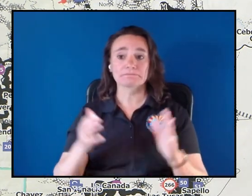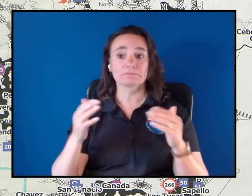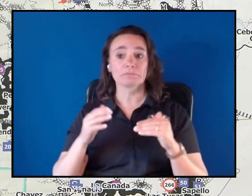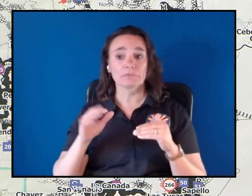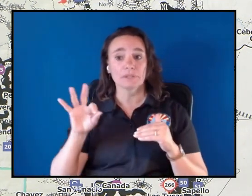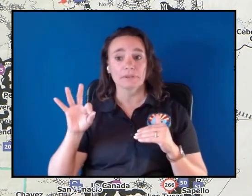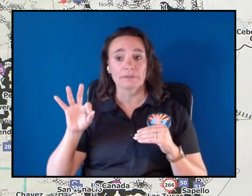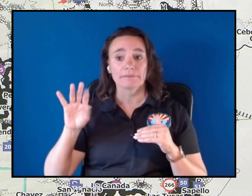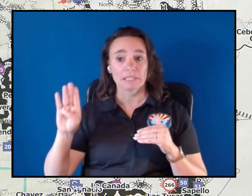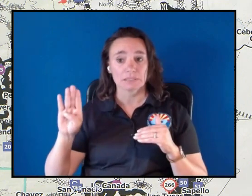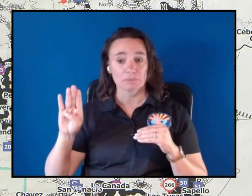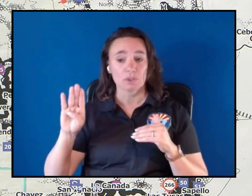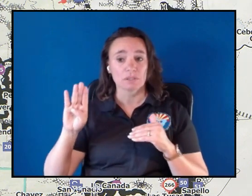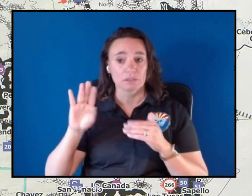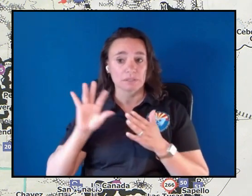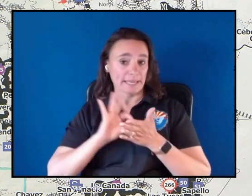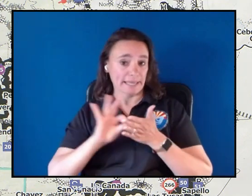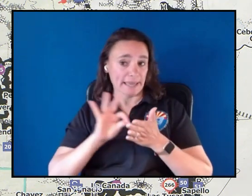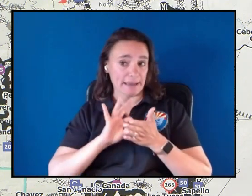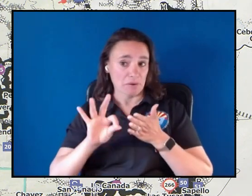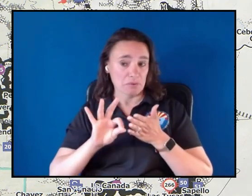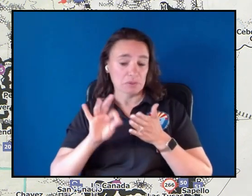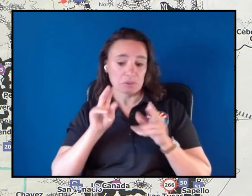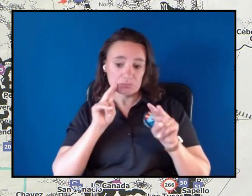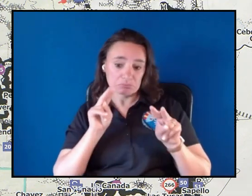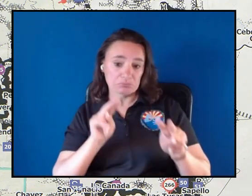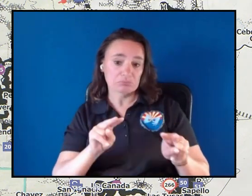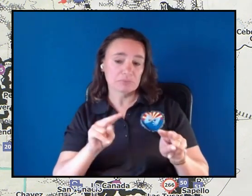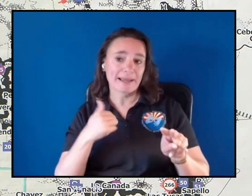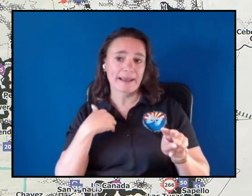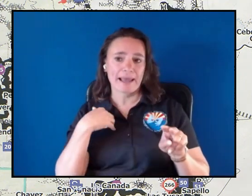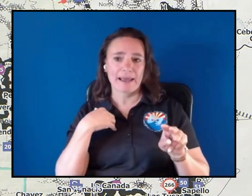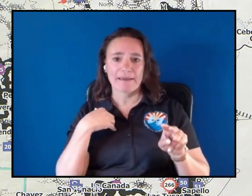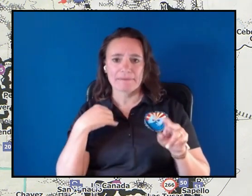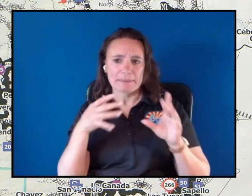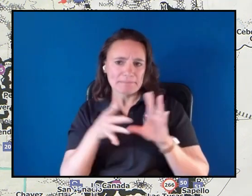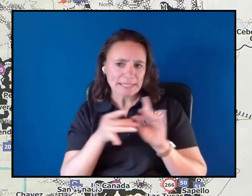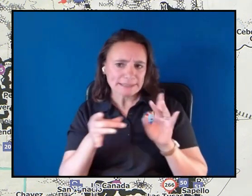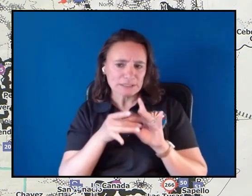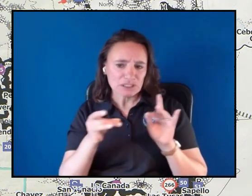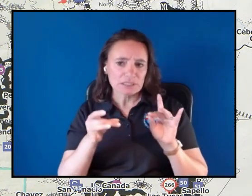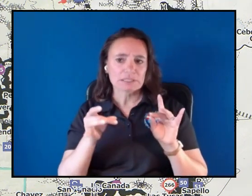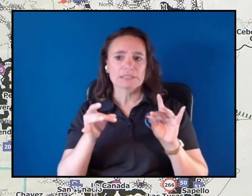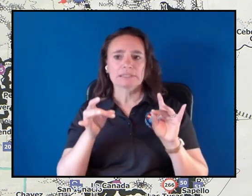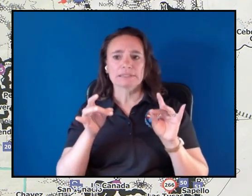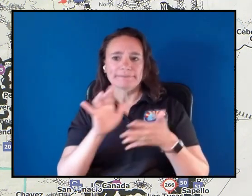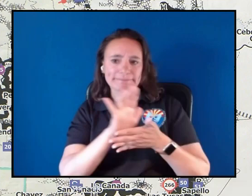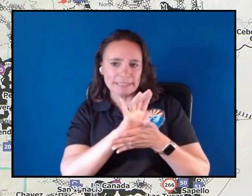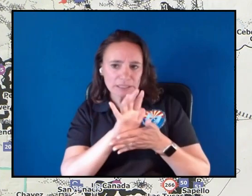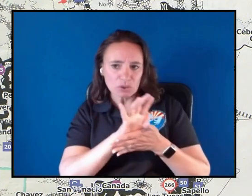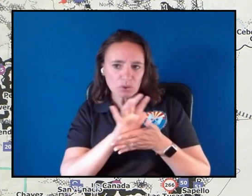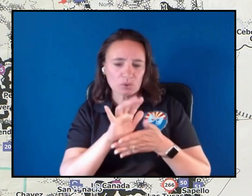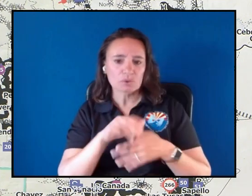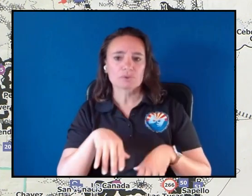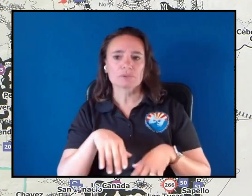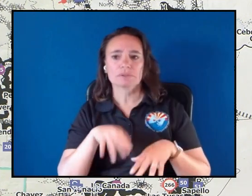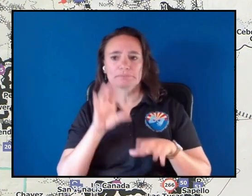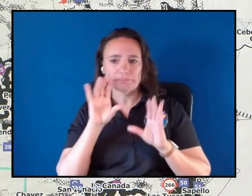guys all log on to, they're posting lots of messages, videos, of the different actions that you may see out there.